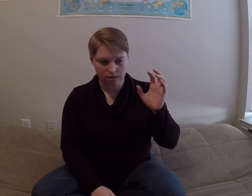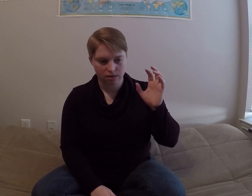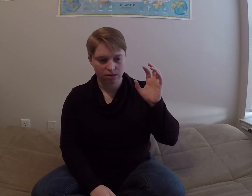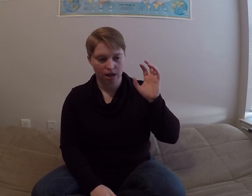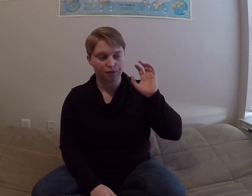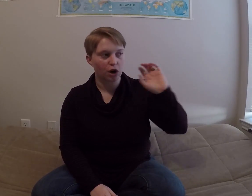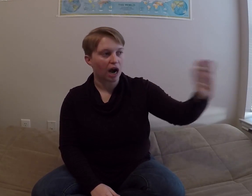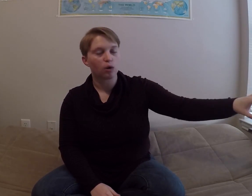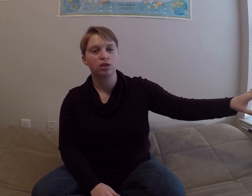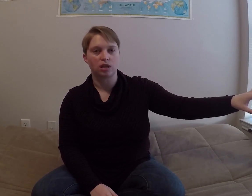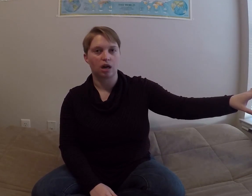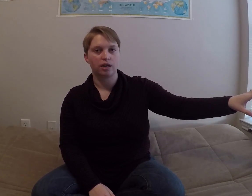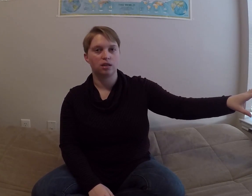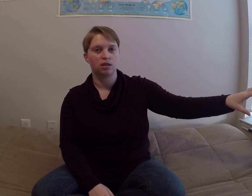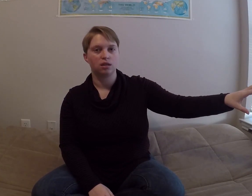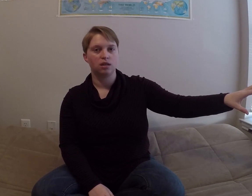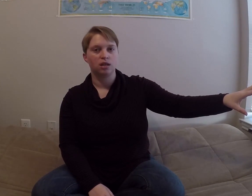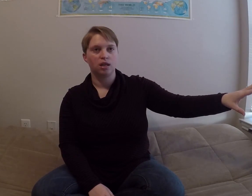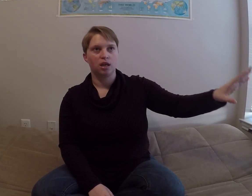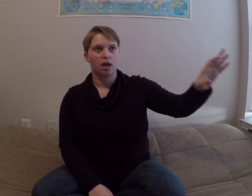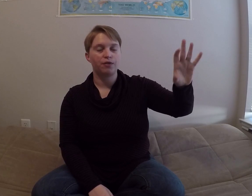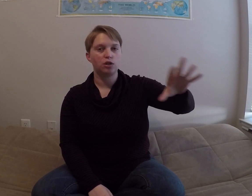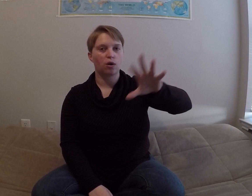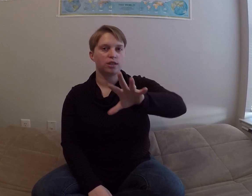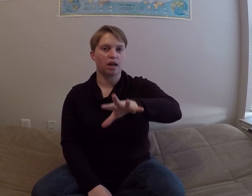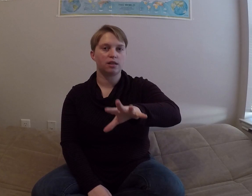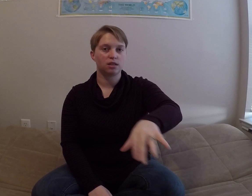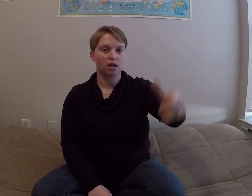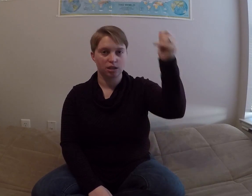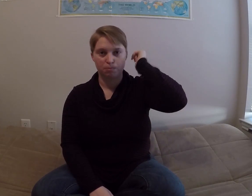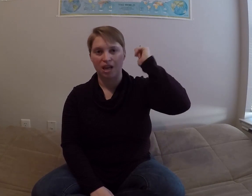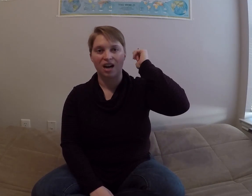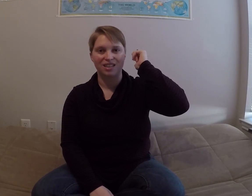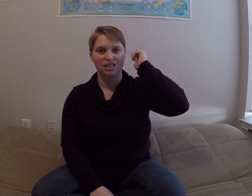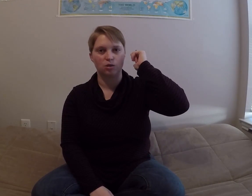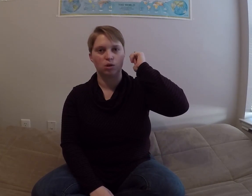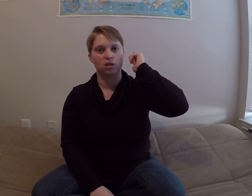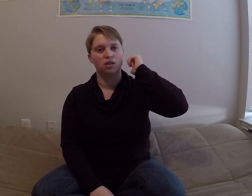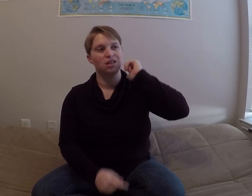And if you’re outside and you notice the sun is behind you,